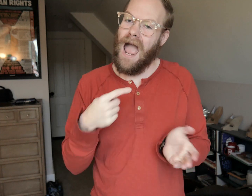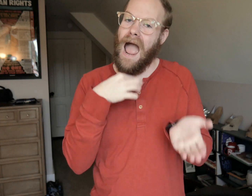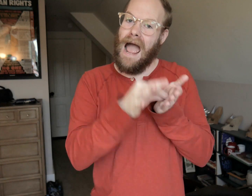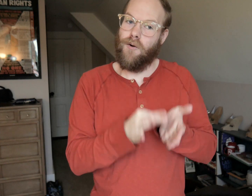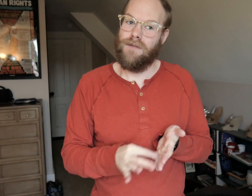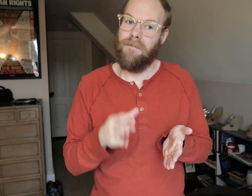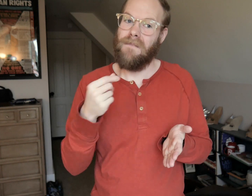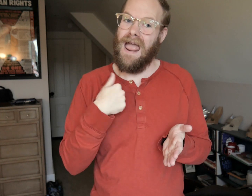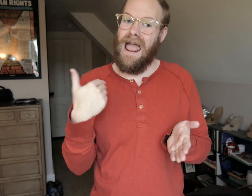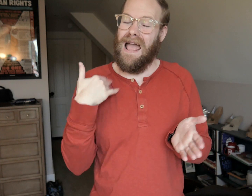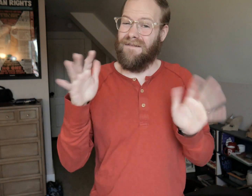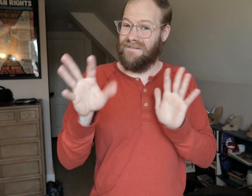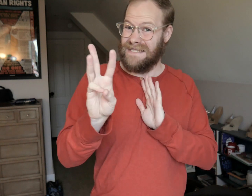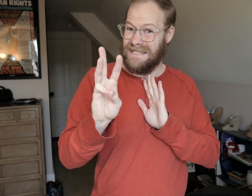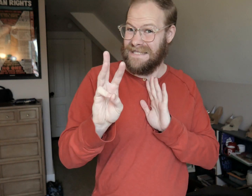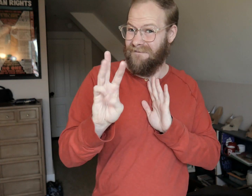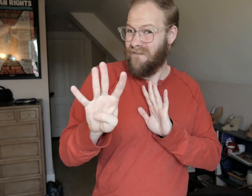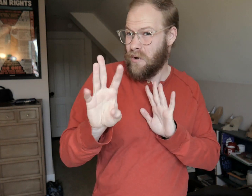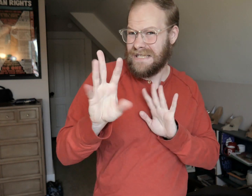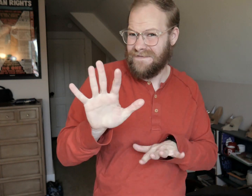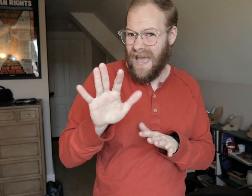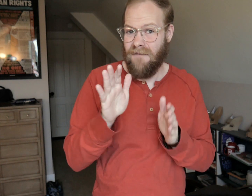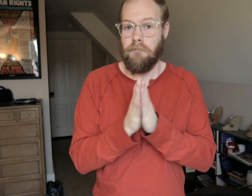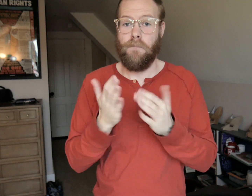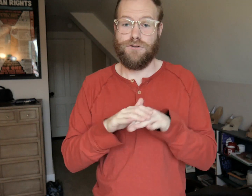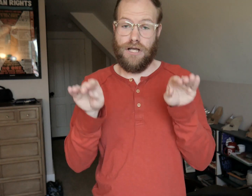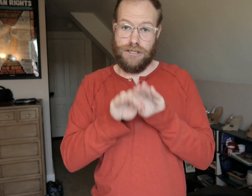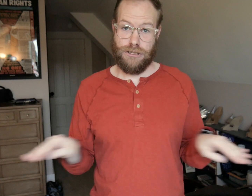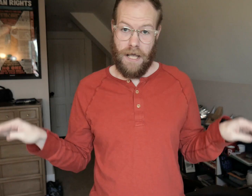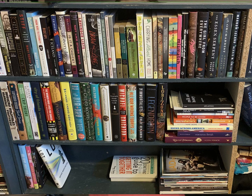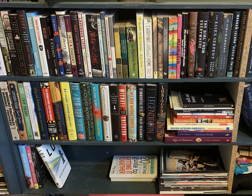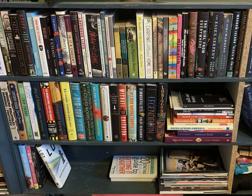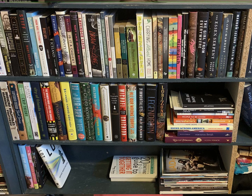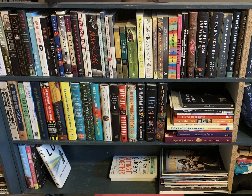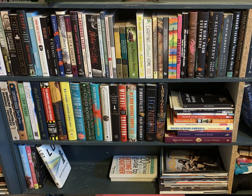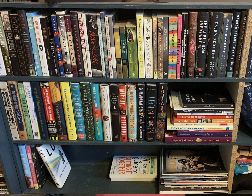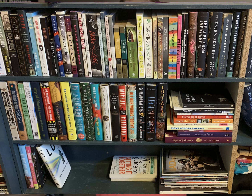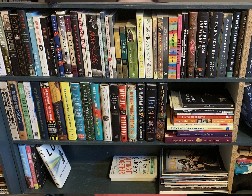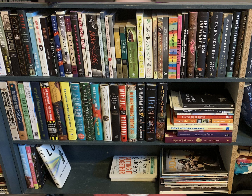I counted them, and I have 64, 65 books on the shelf. [picture of shelf]